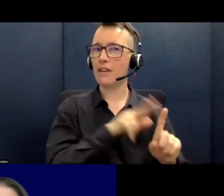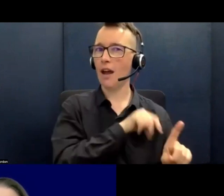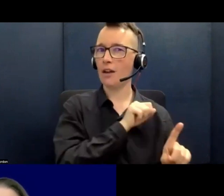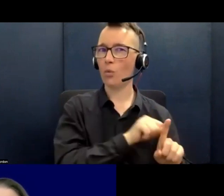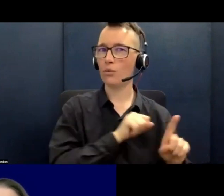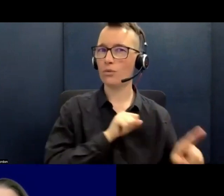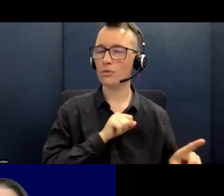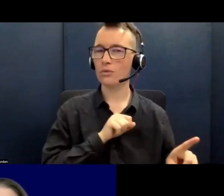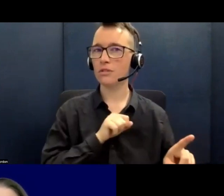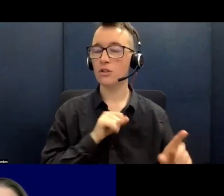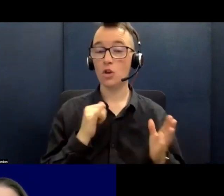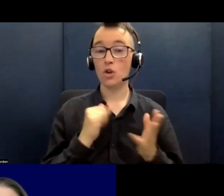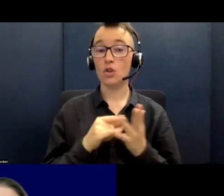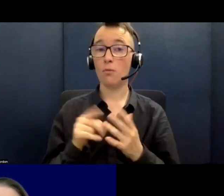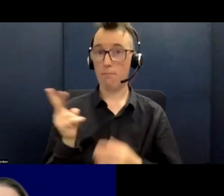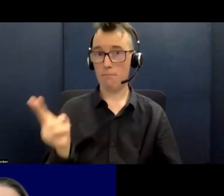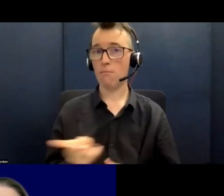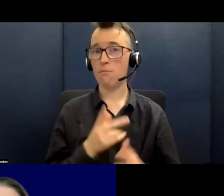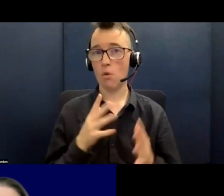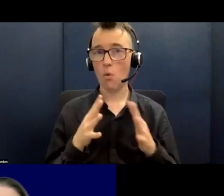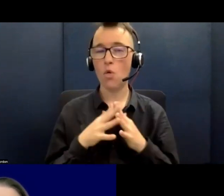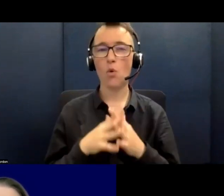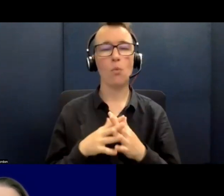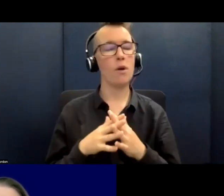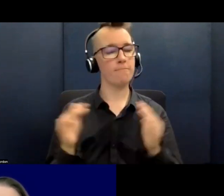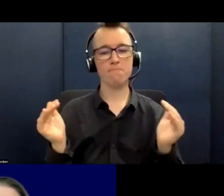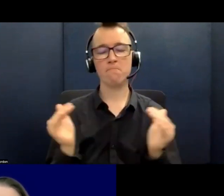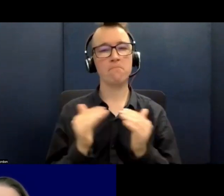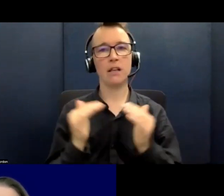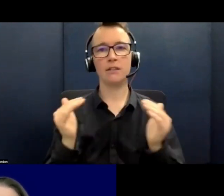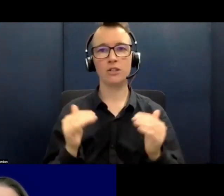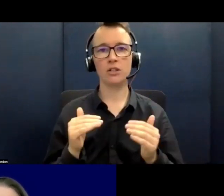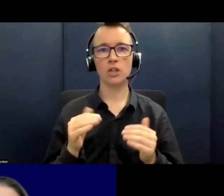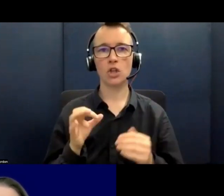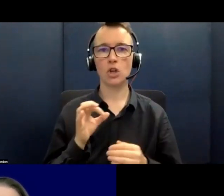complement each other. So it's not one or the other it should actually be both.